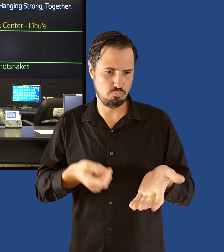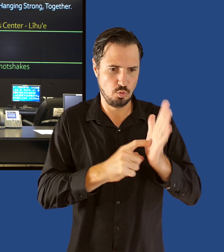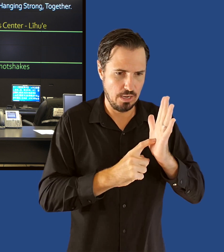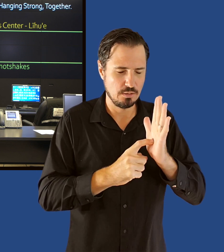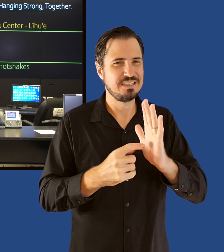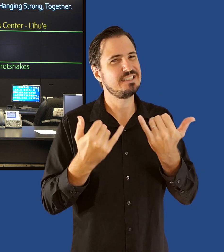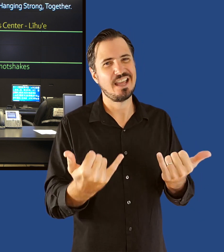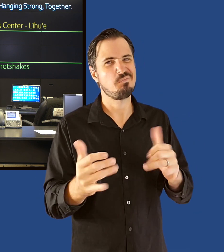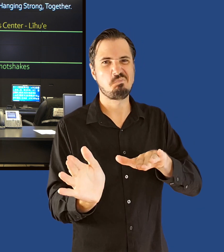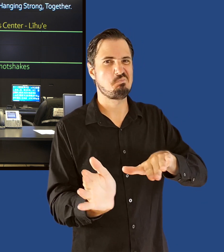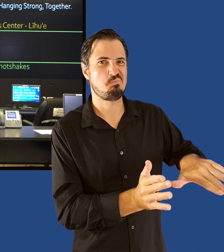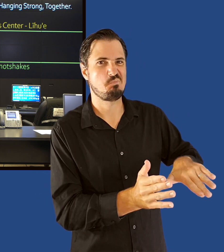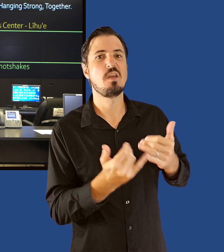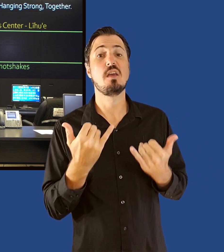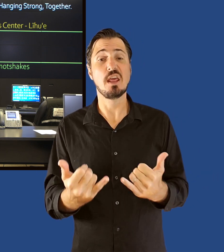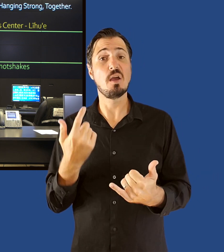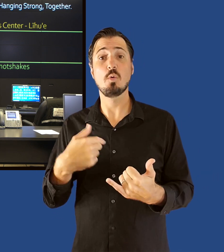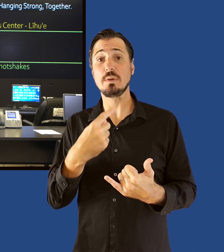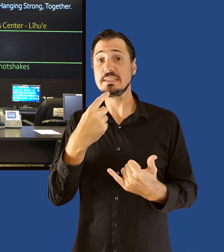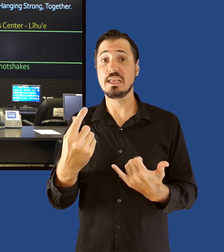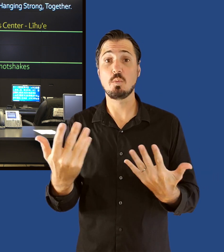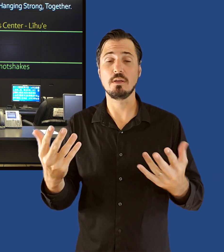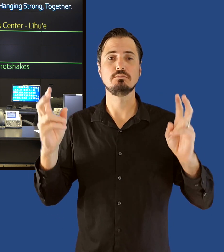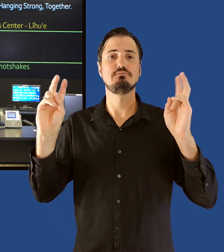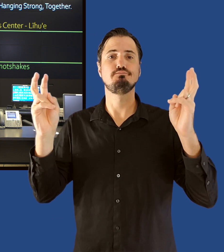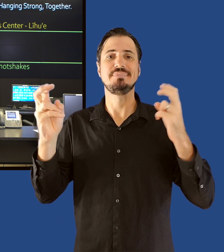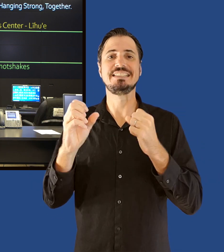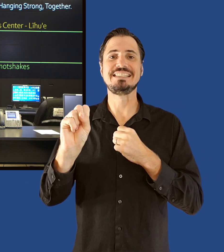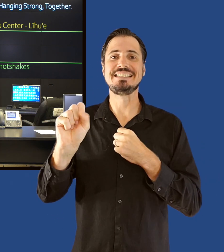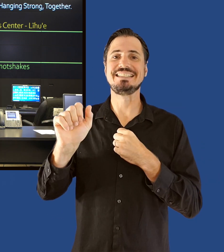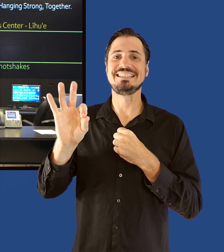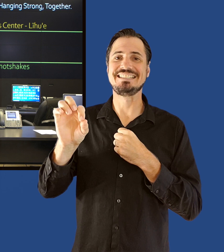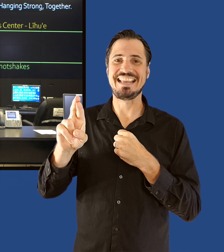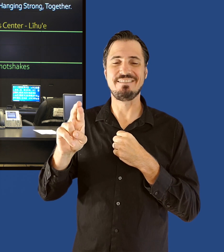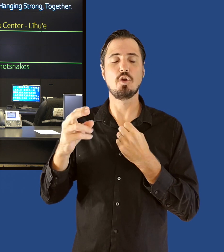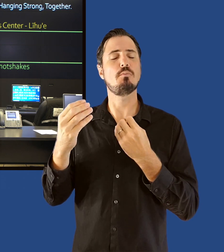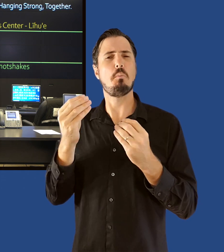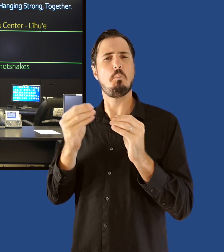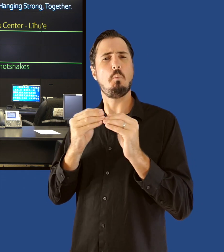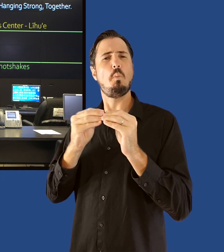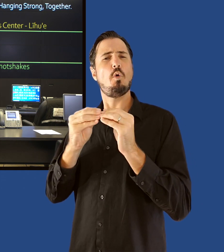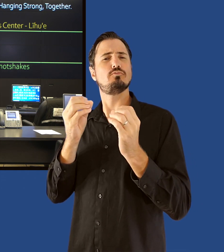The 14-day quarantine for all incoming travelers remains in effect, but now has a new feature.